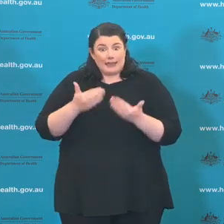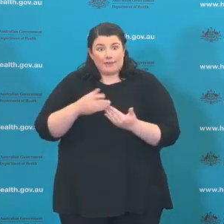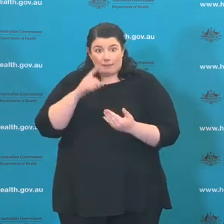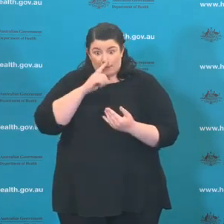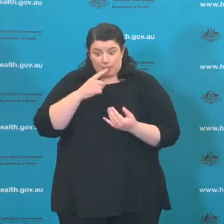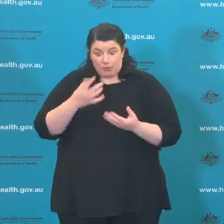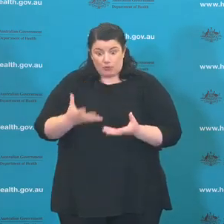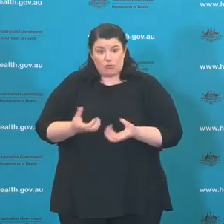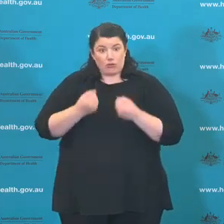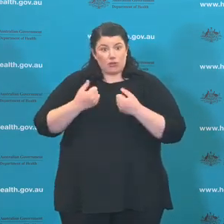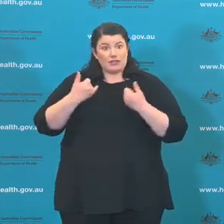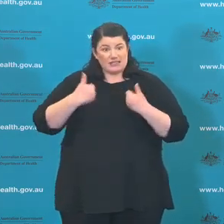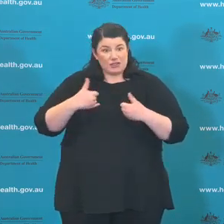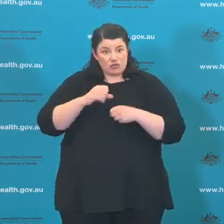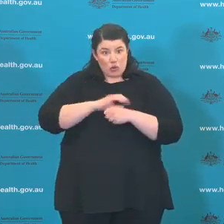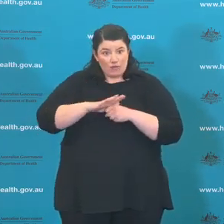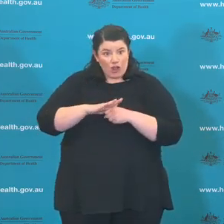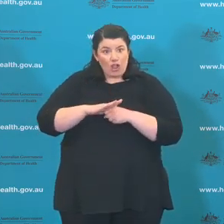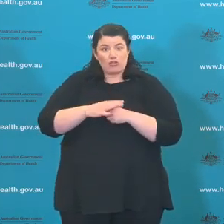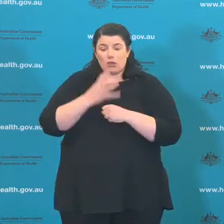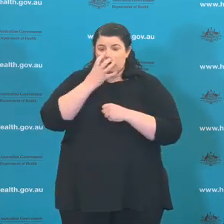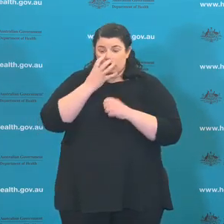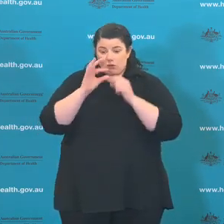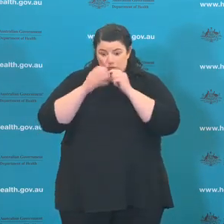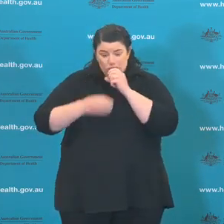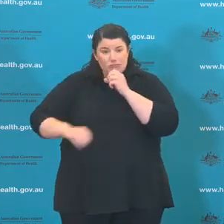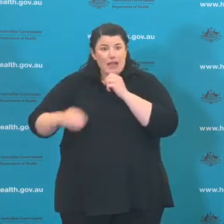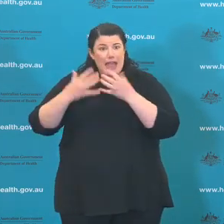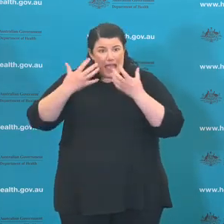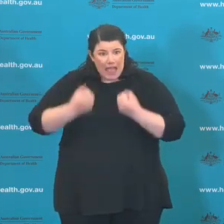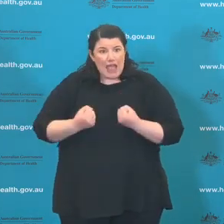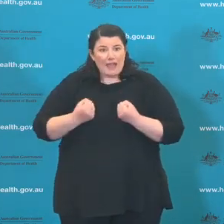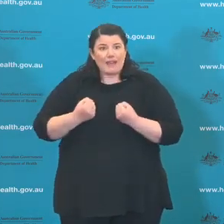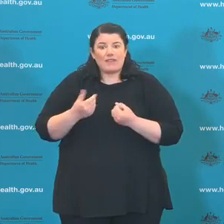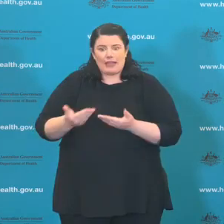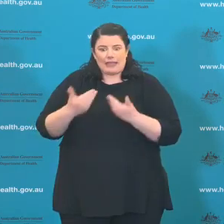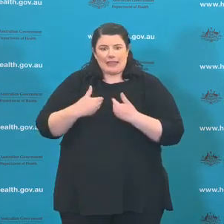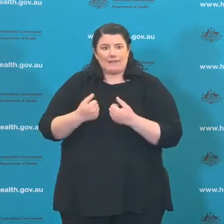oxygen or requiring ventilation. Now, we're cautiously